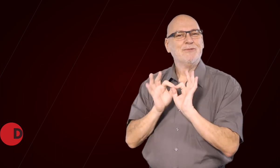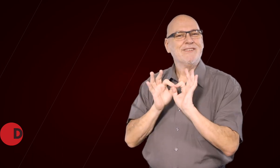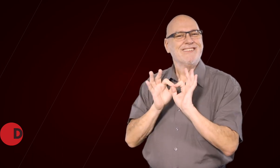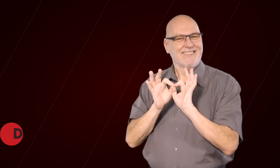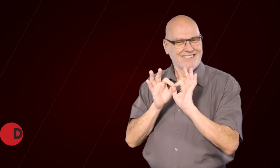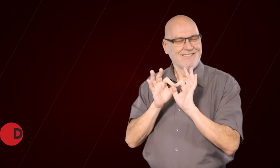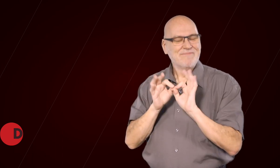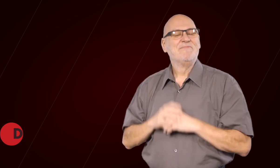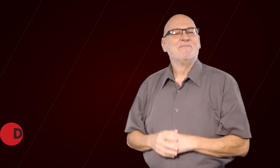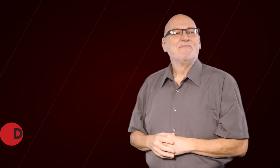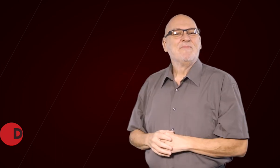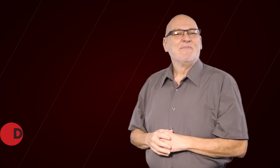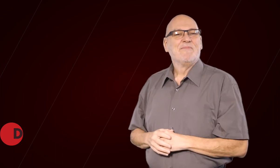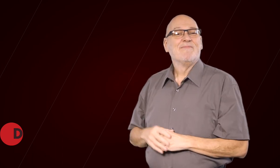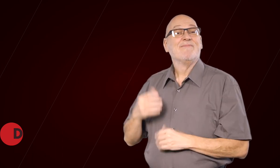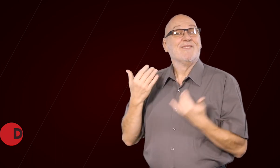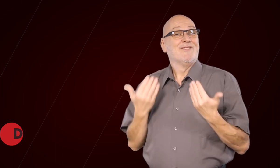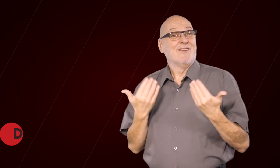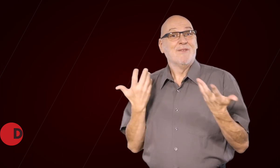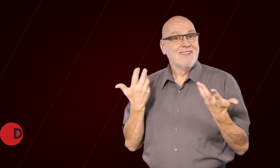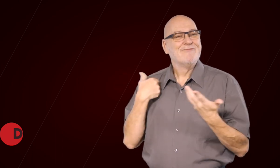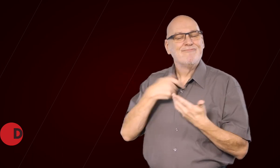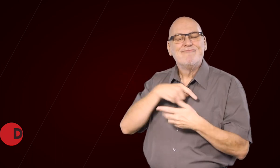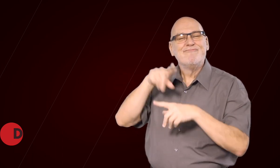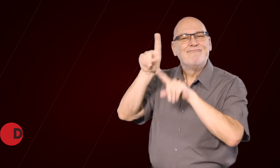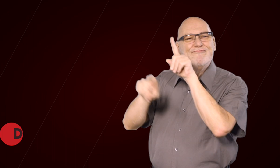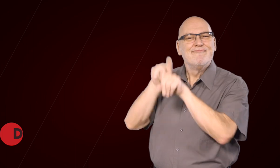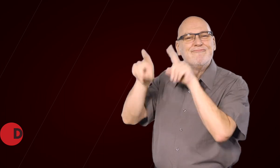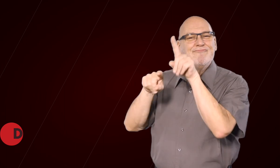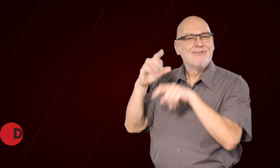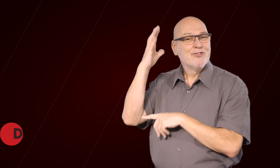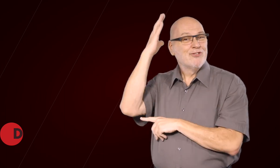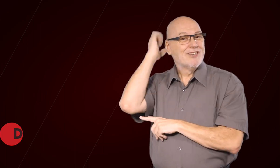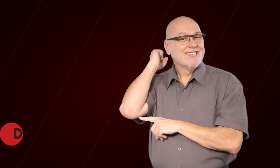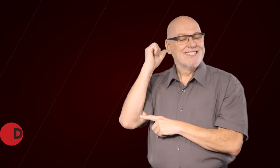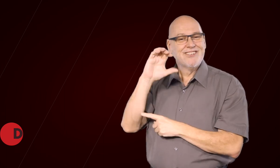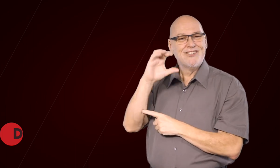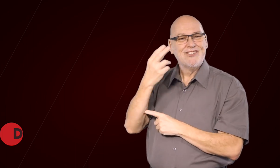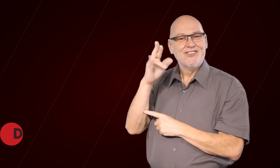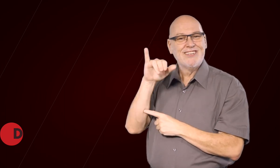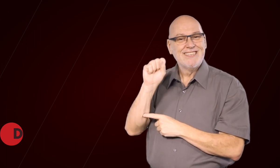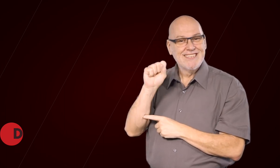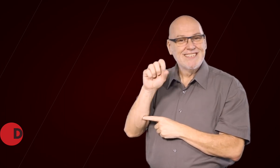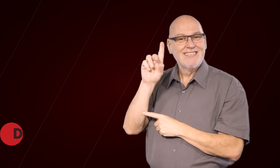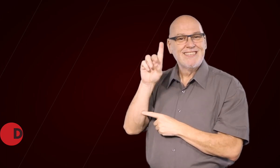Doug Ford's sign-language interpreter. Today we asked Chris Desloges